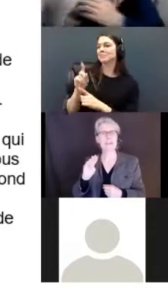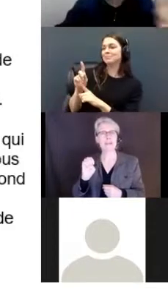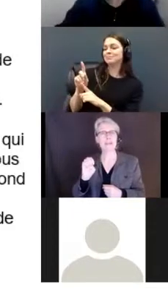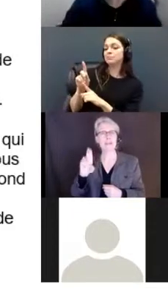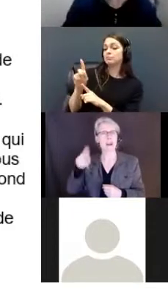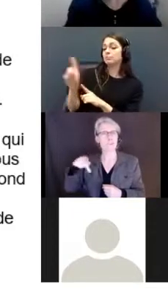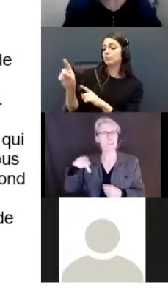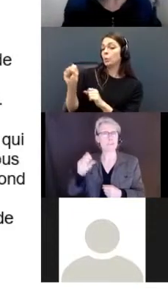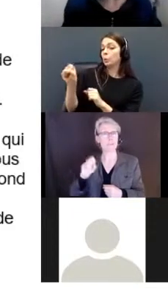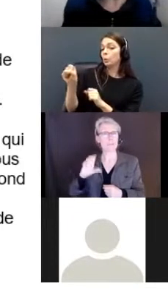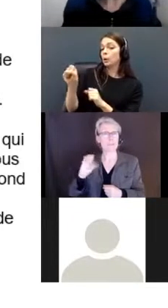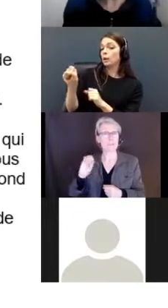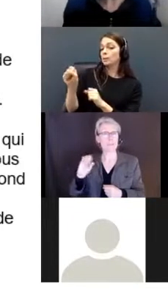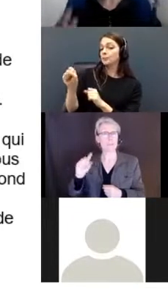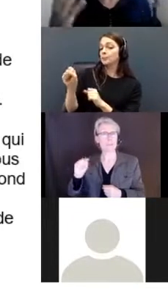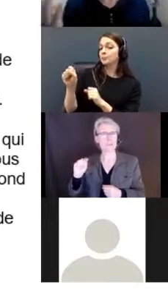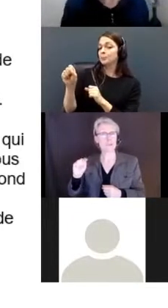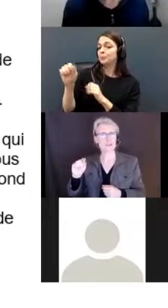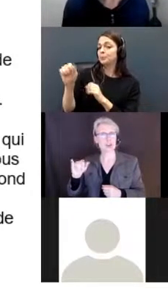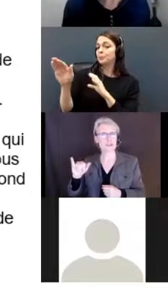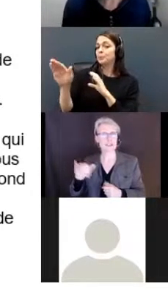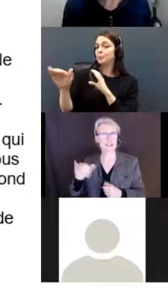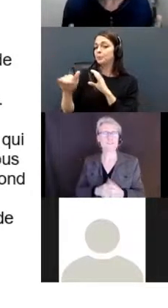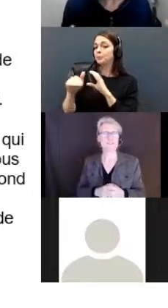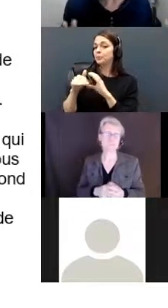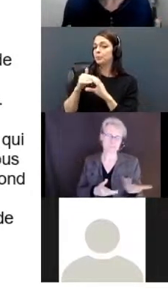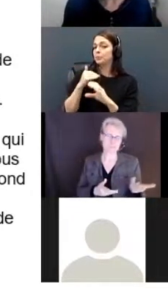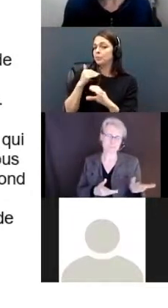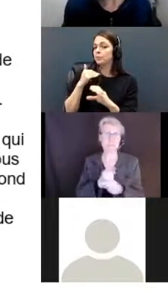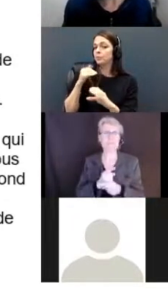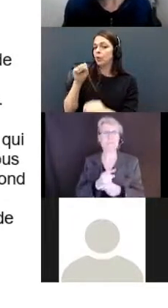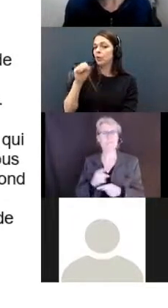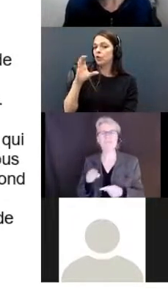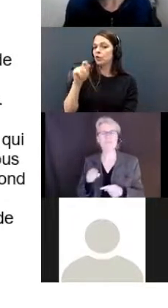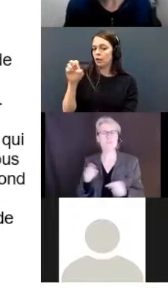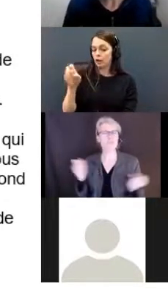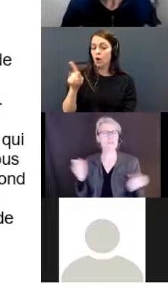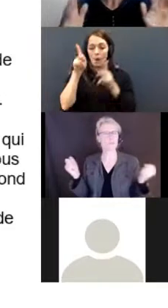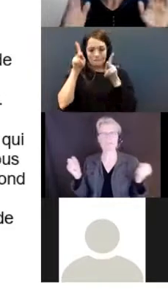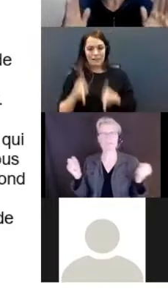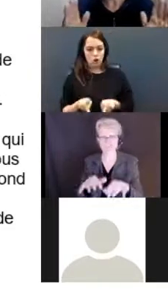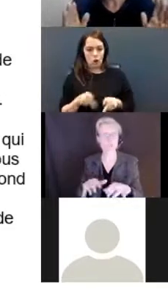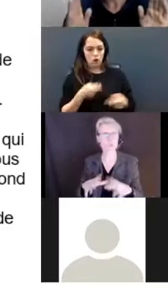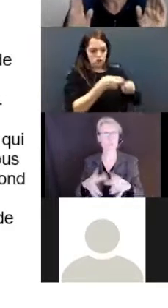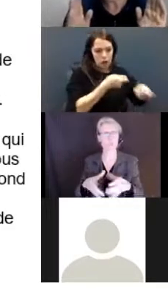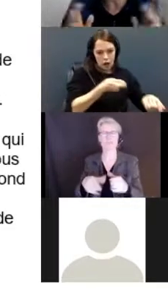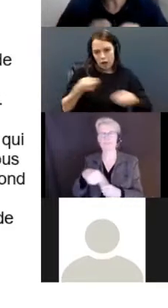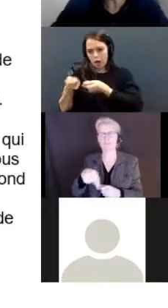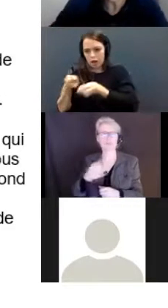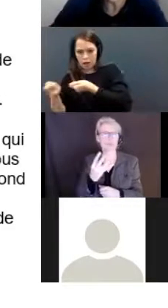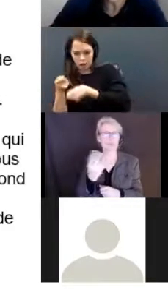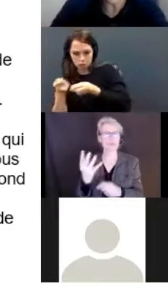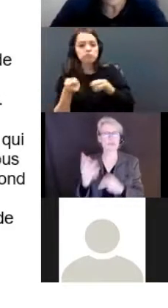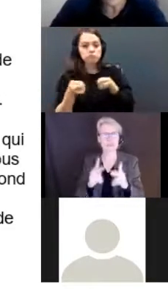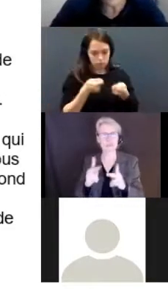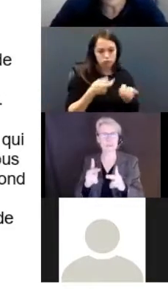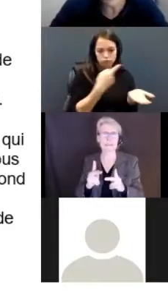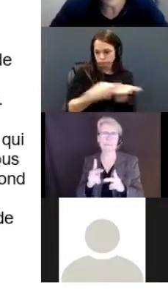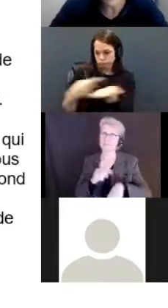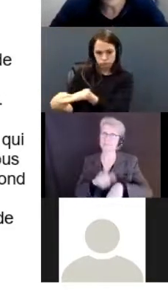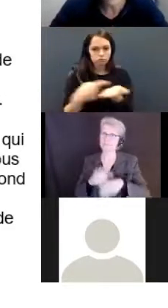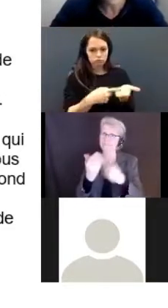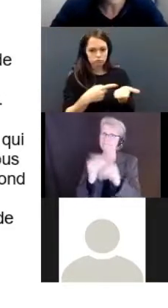a facilitator in your room it's gonna be four or five people now we only have 30 minutes so